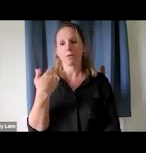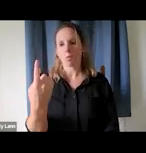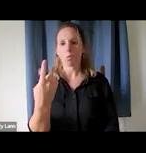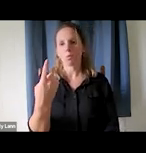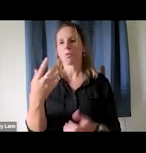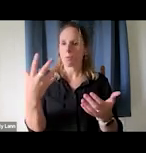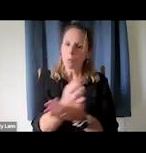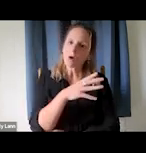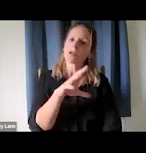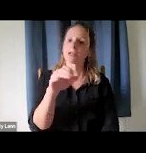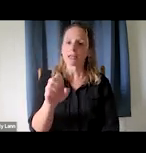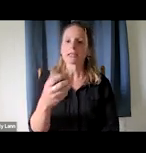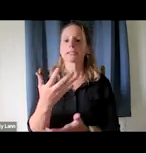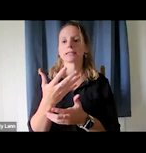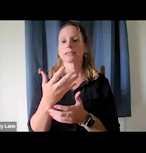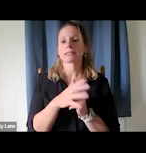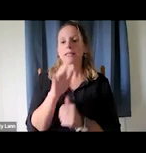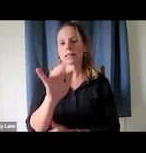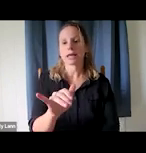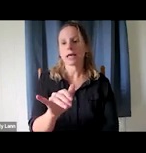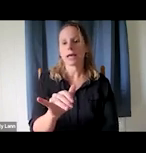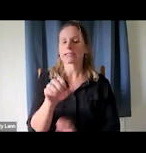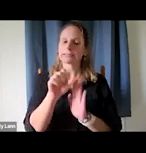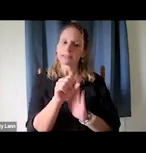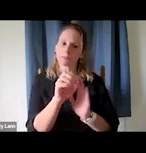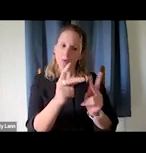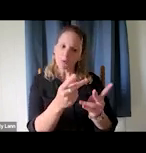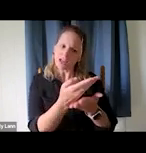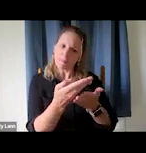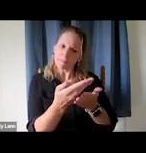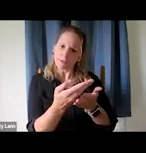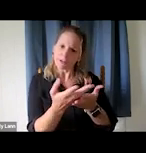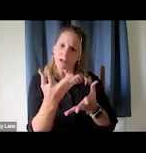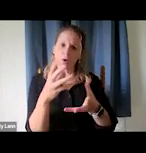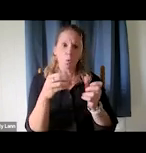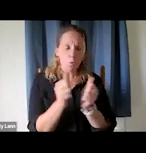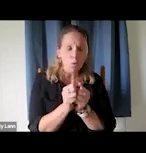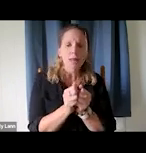in which the symptoms seemed quite material to the substance use and I have won those cases,